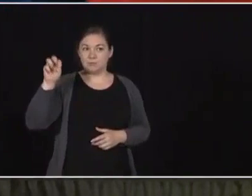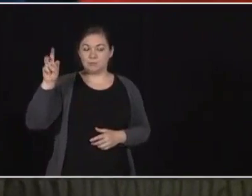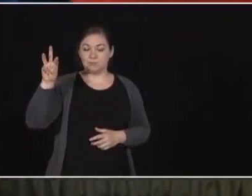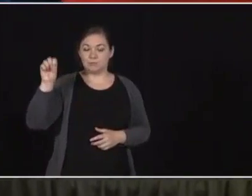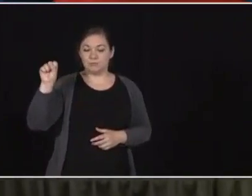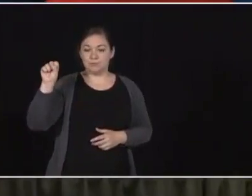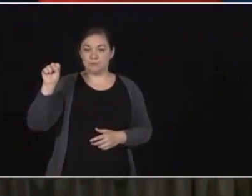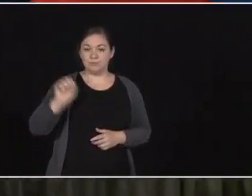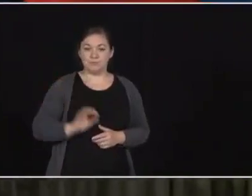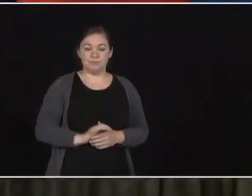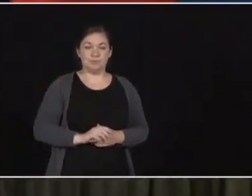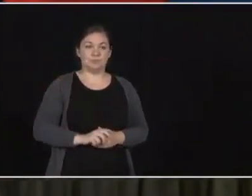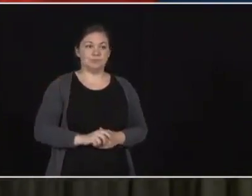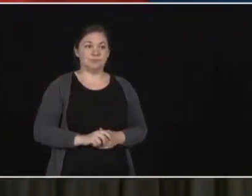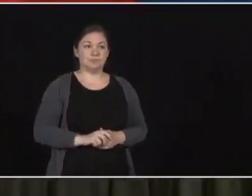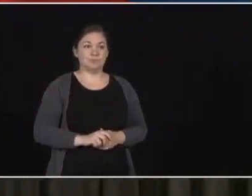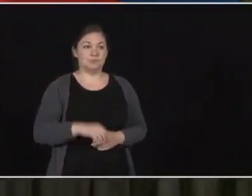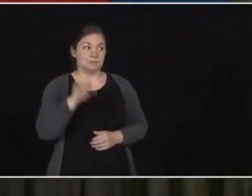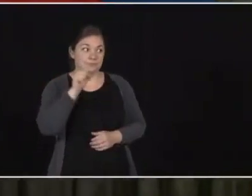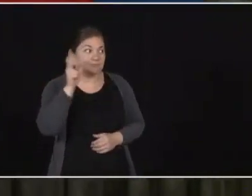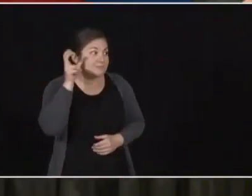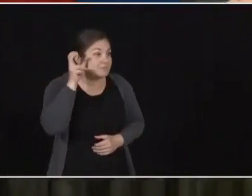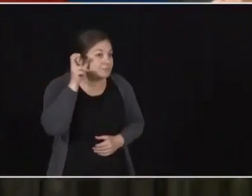Hello.